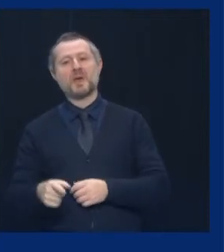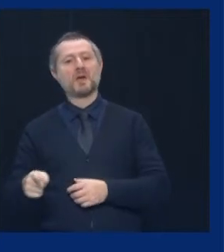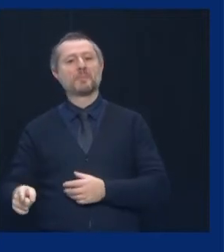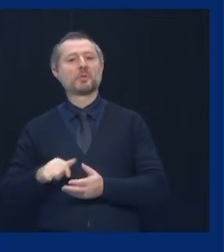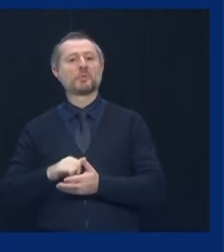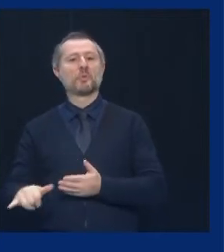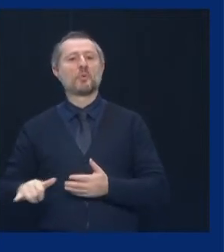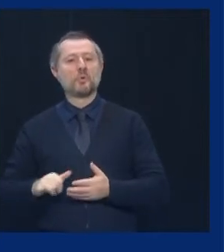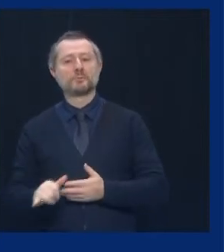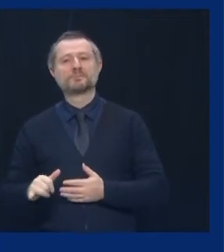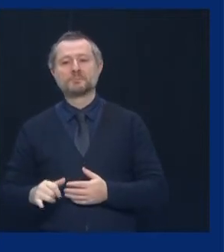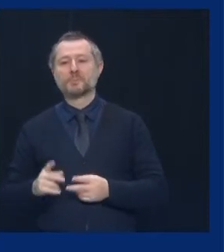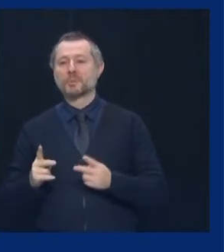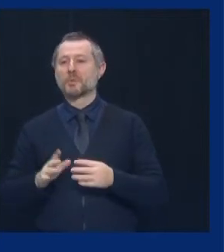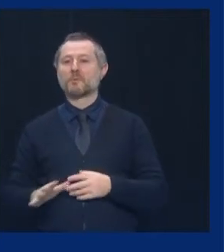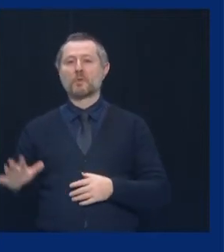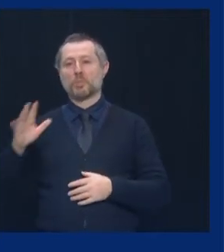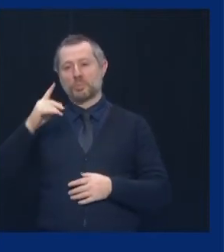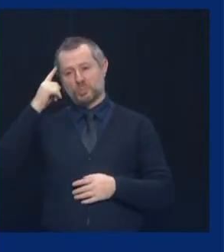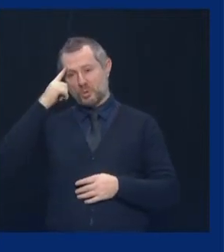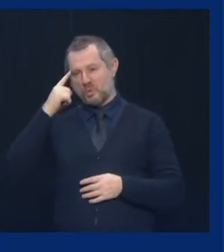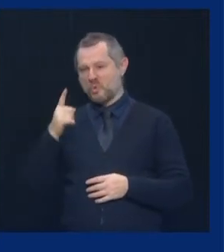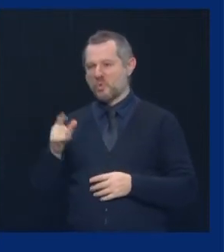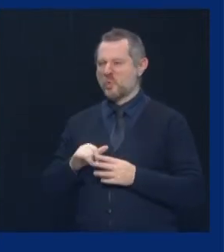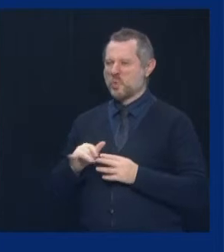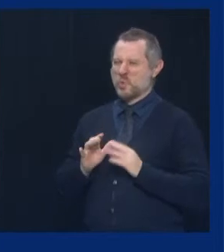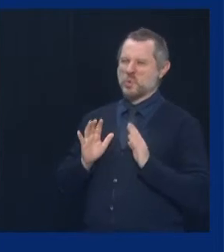FEELING ABOUT IT IS IT WAS